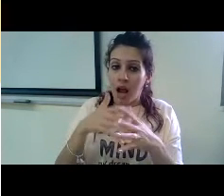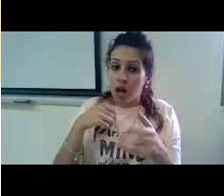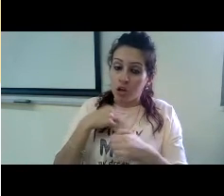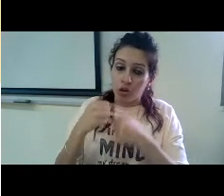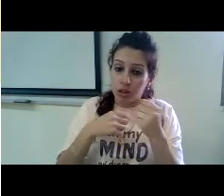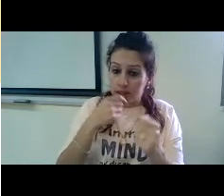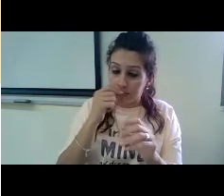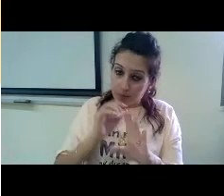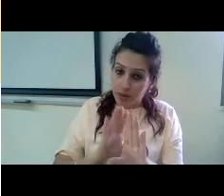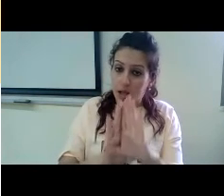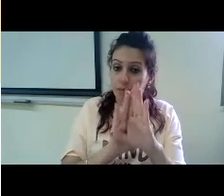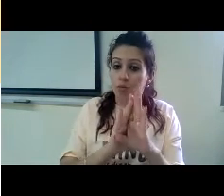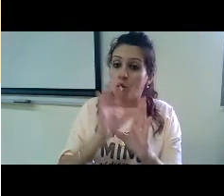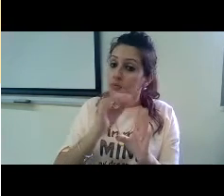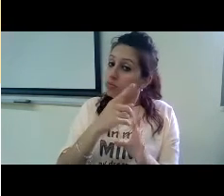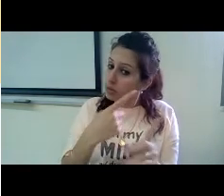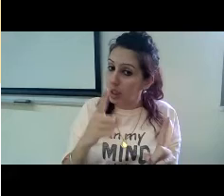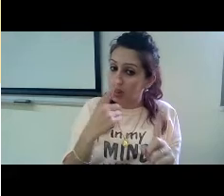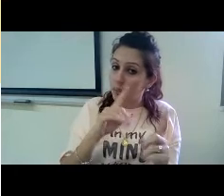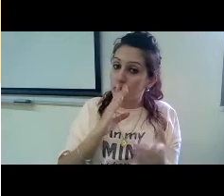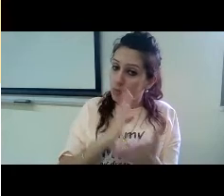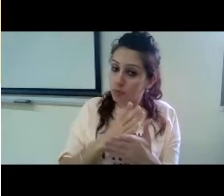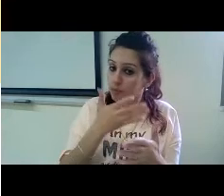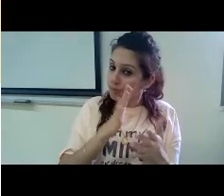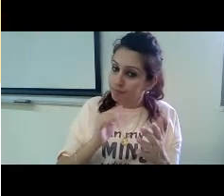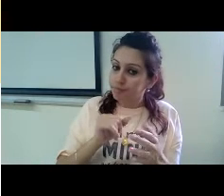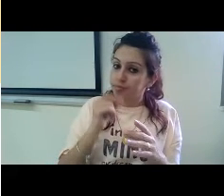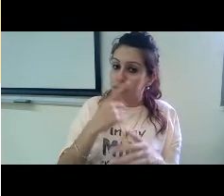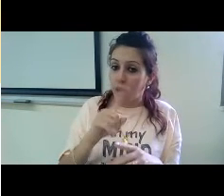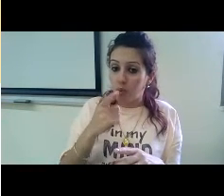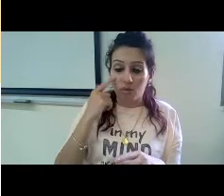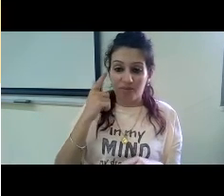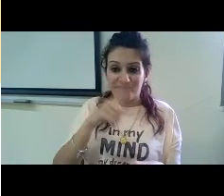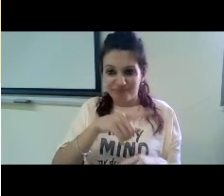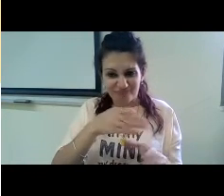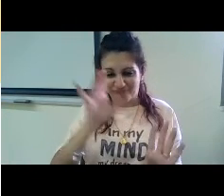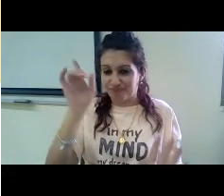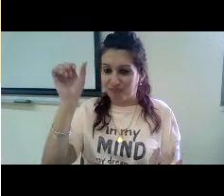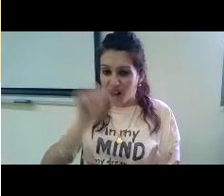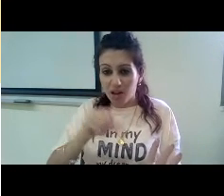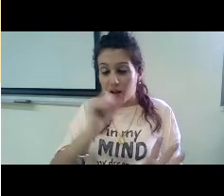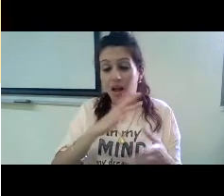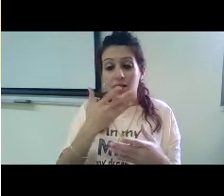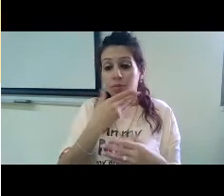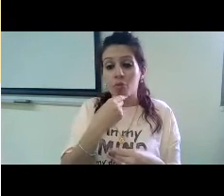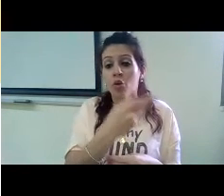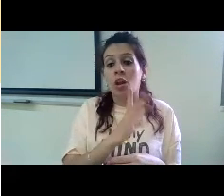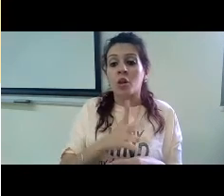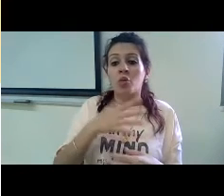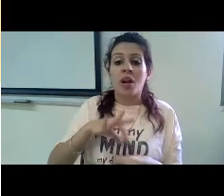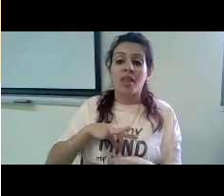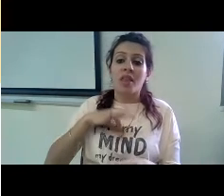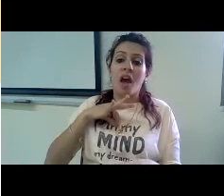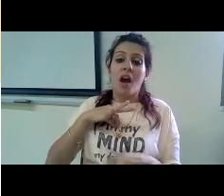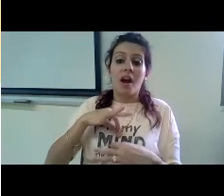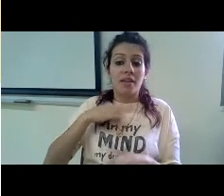because this is most important for the student with a disability. It is very important to build a learning